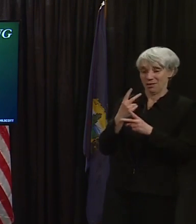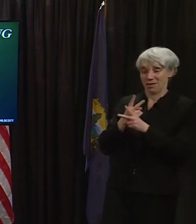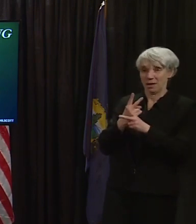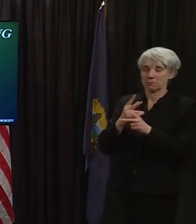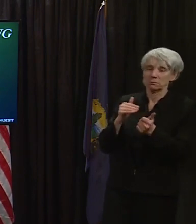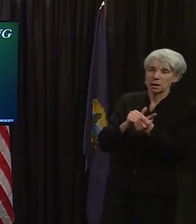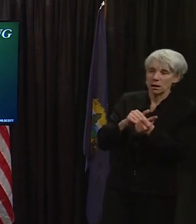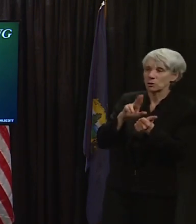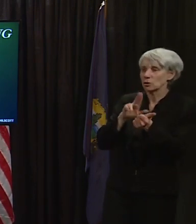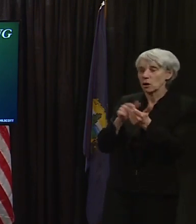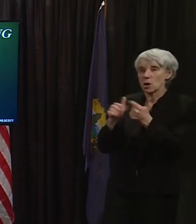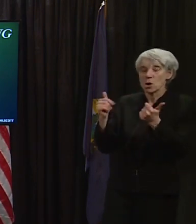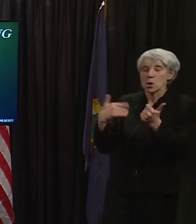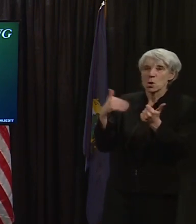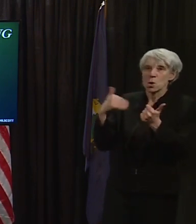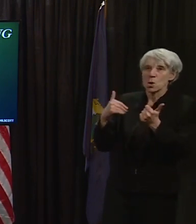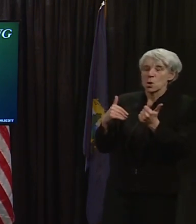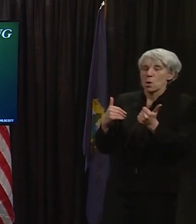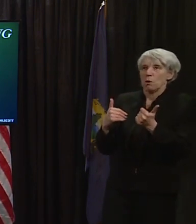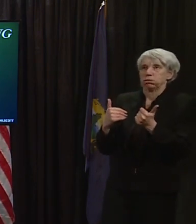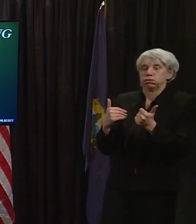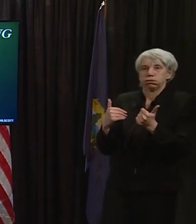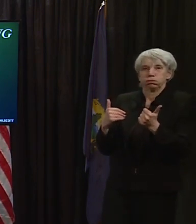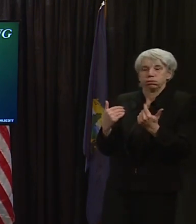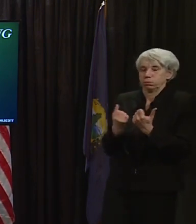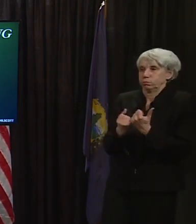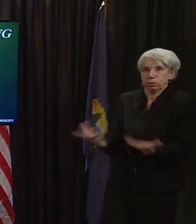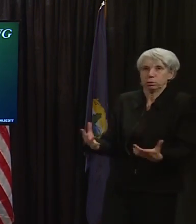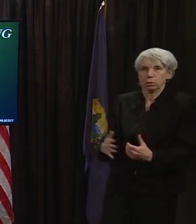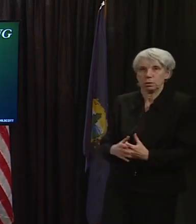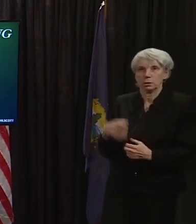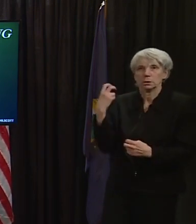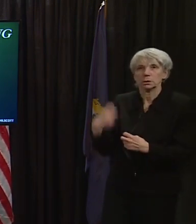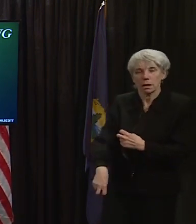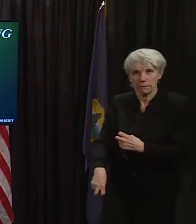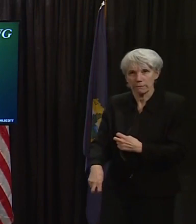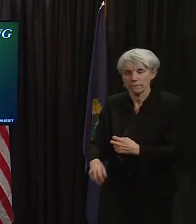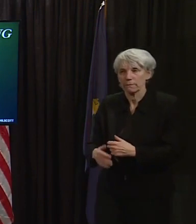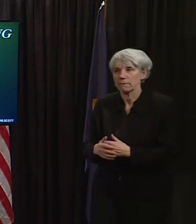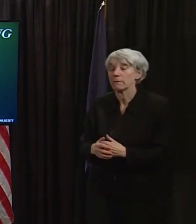vaccination despite more vaccinated folks getting infected and more